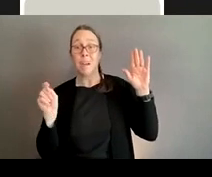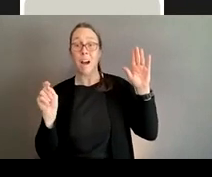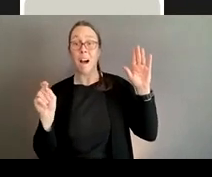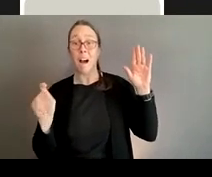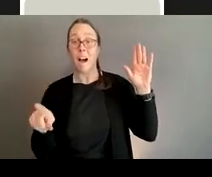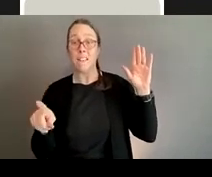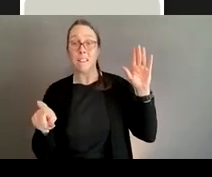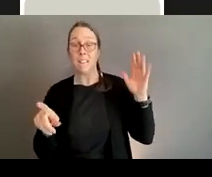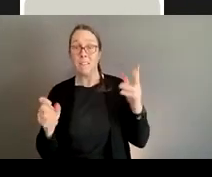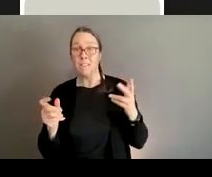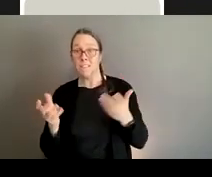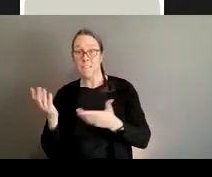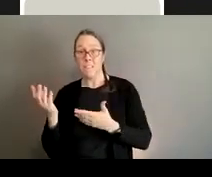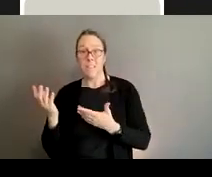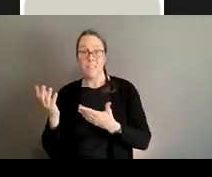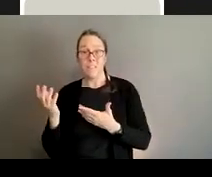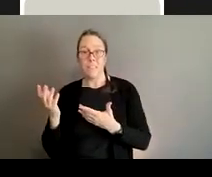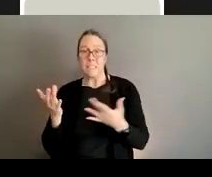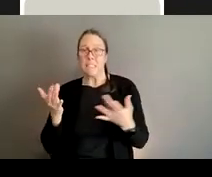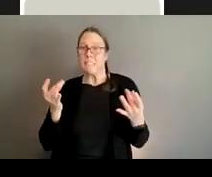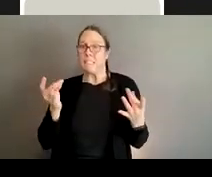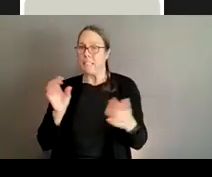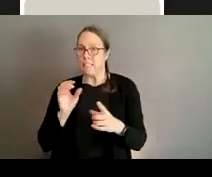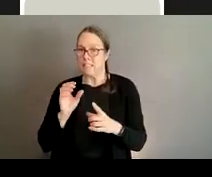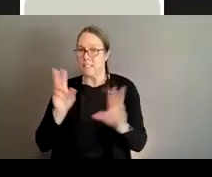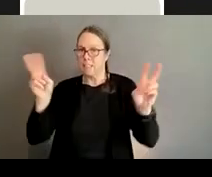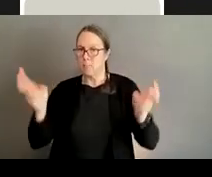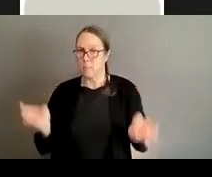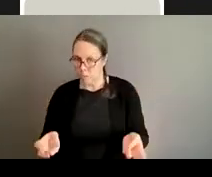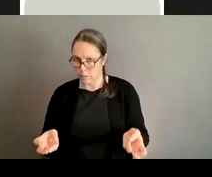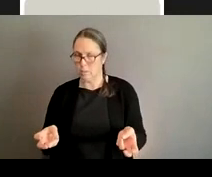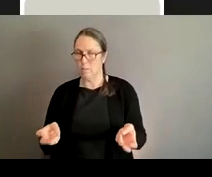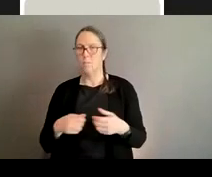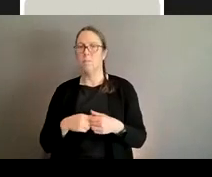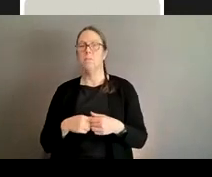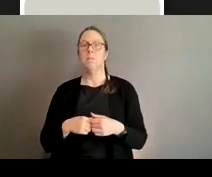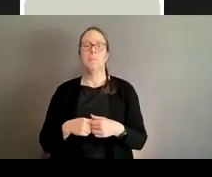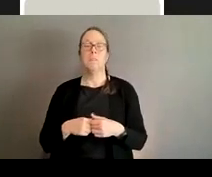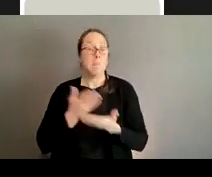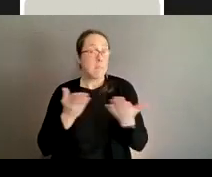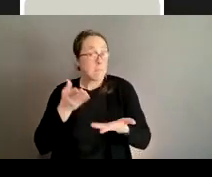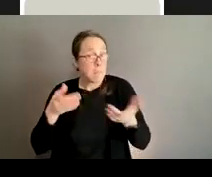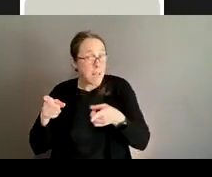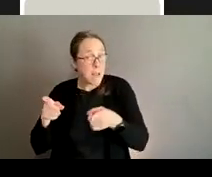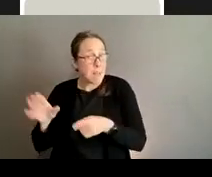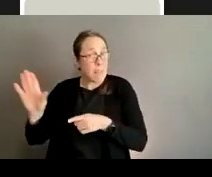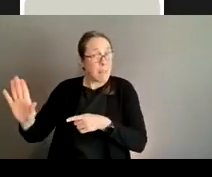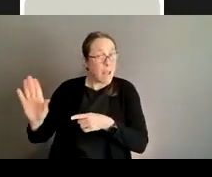can bring forward sticky situations, things that might have happened at their institution,